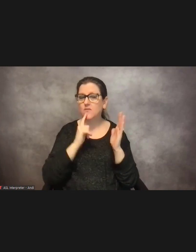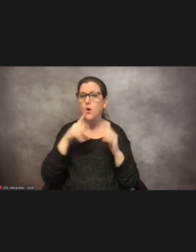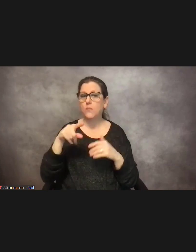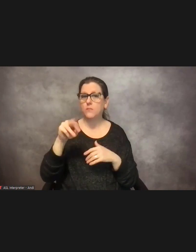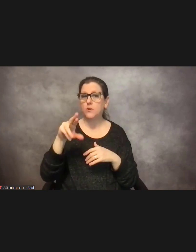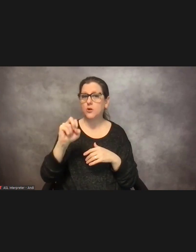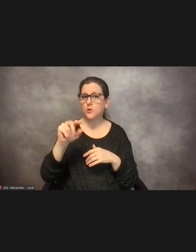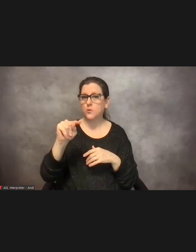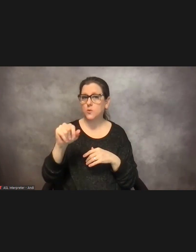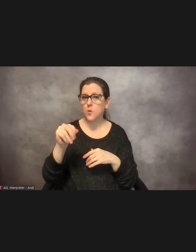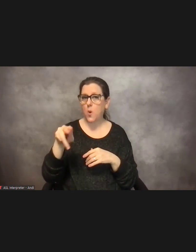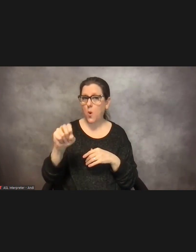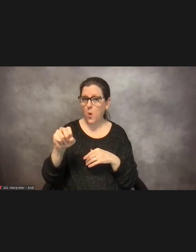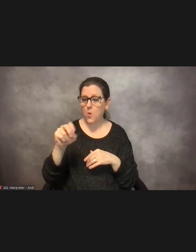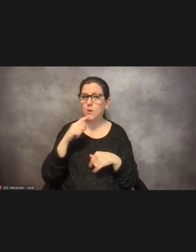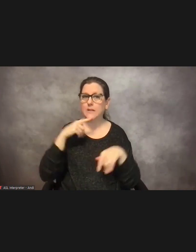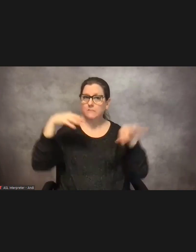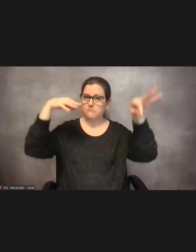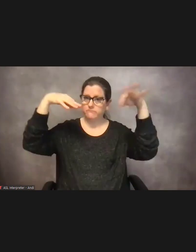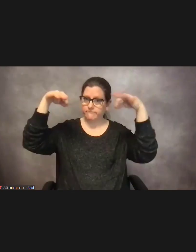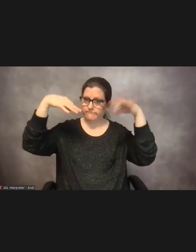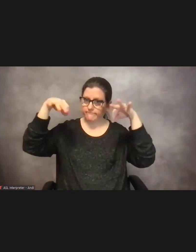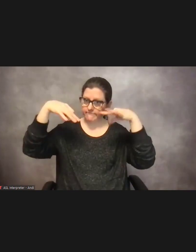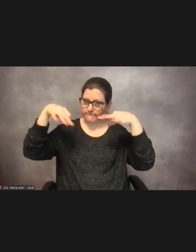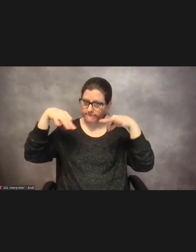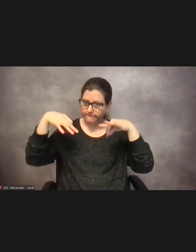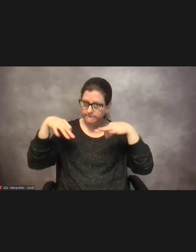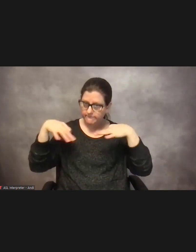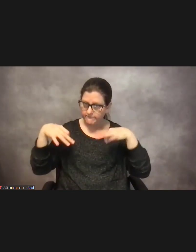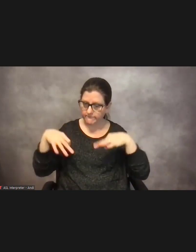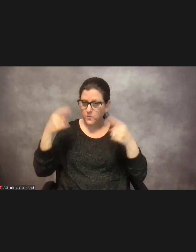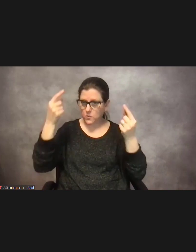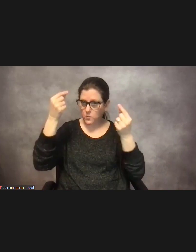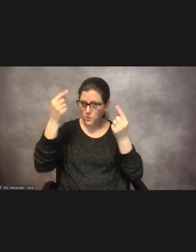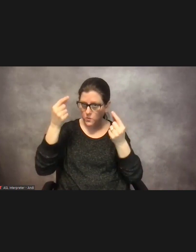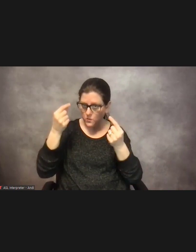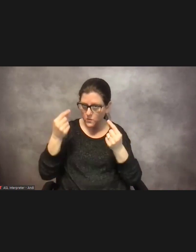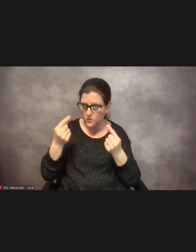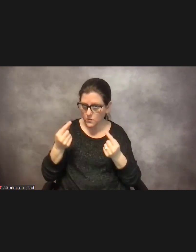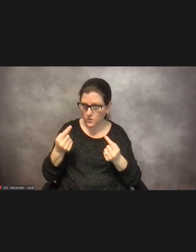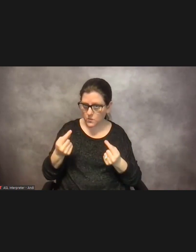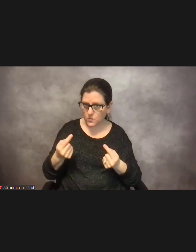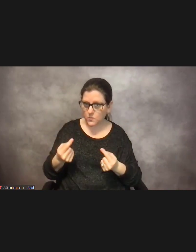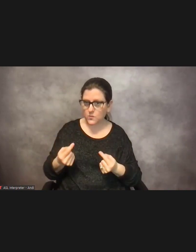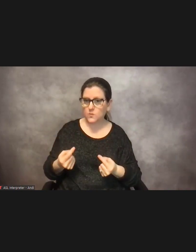tone screening that walks through all of those specific steps and, um,